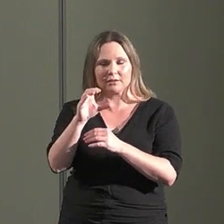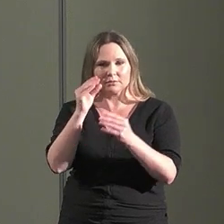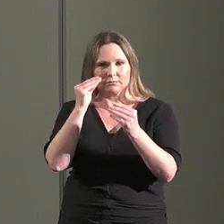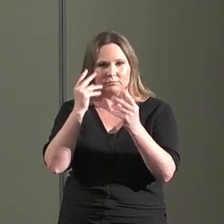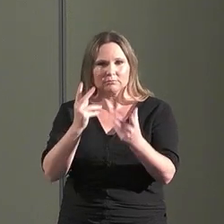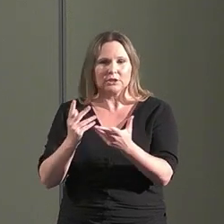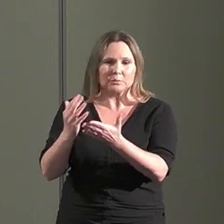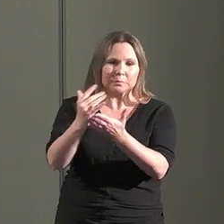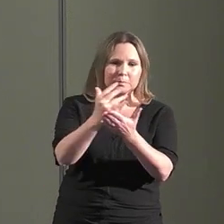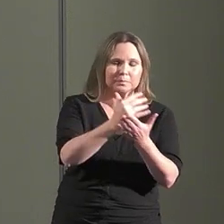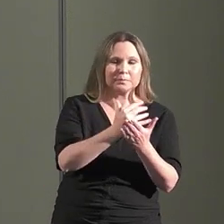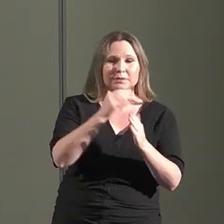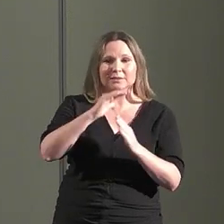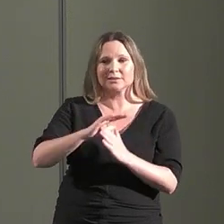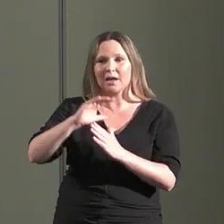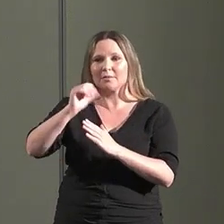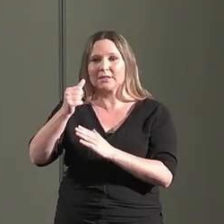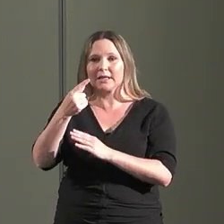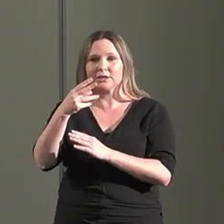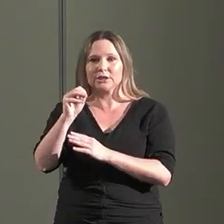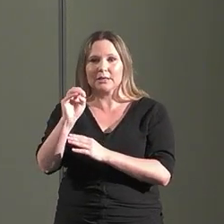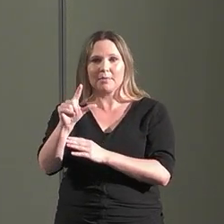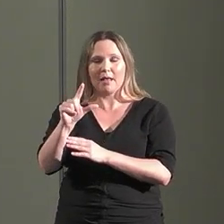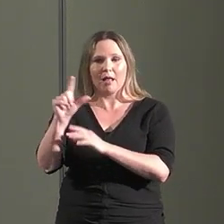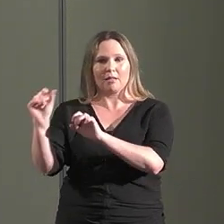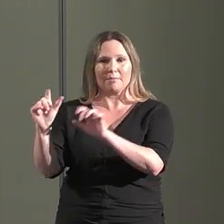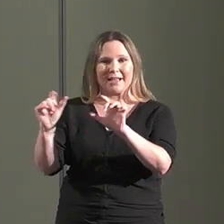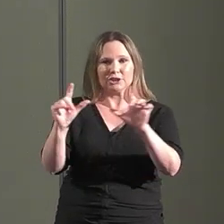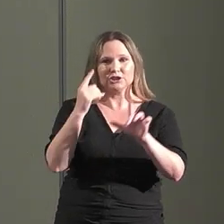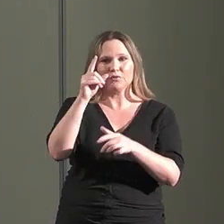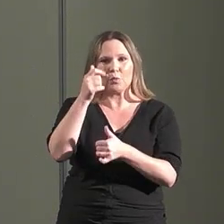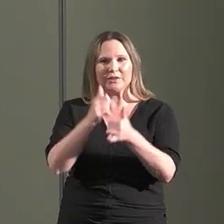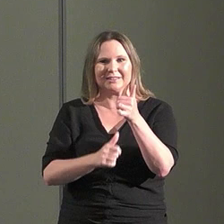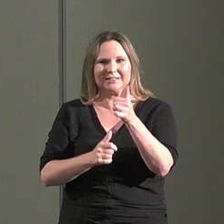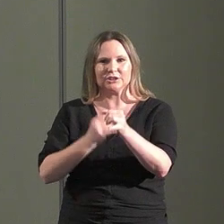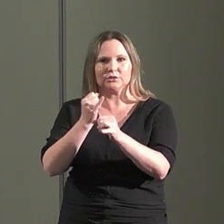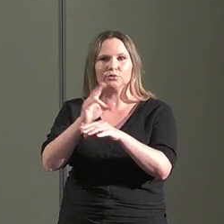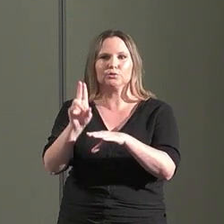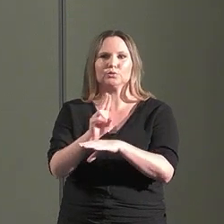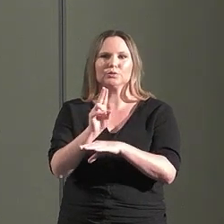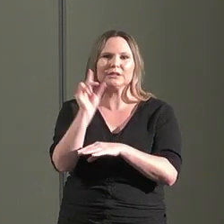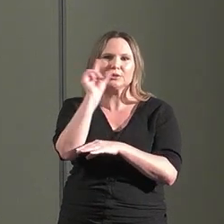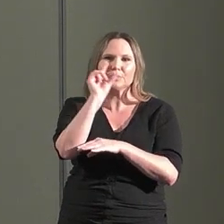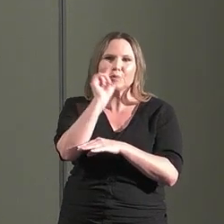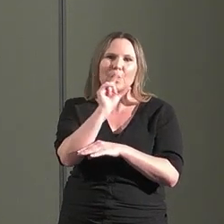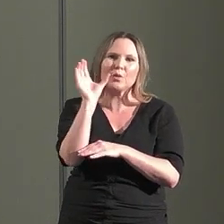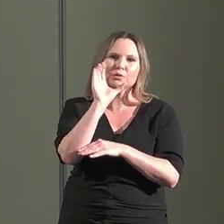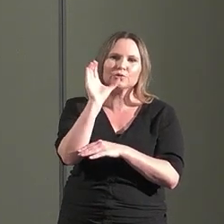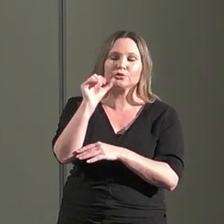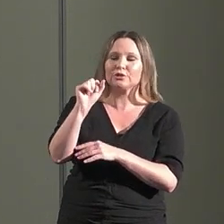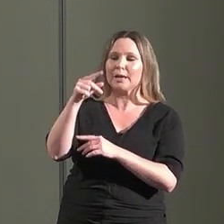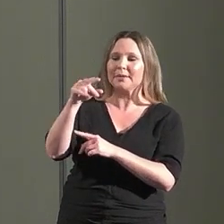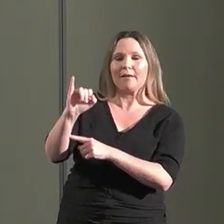top 10 pages at each institution using the Google API.